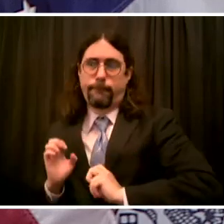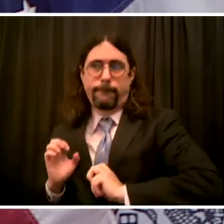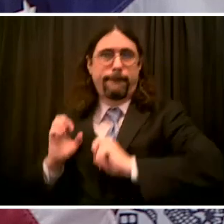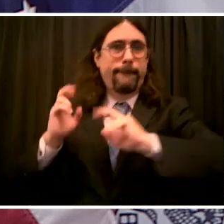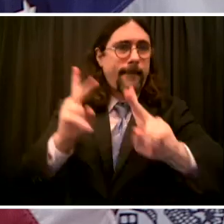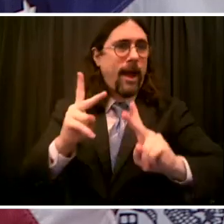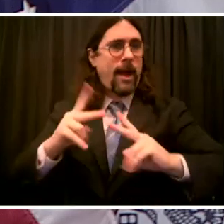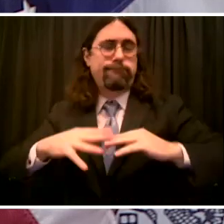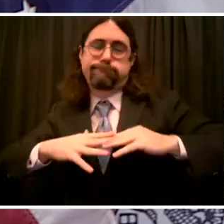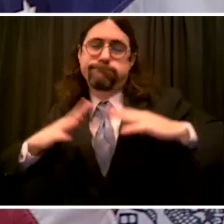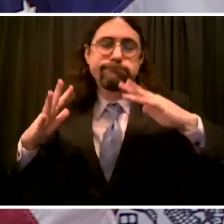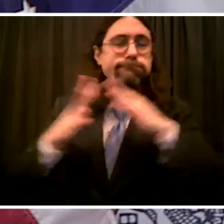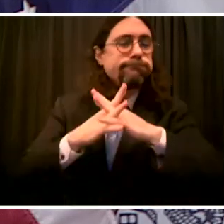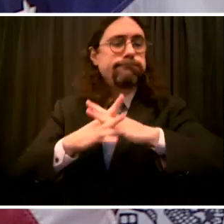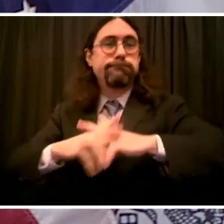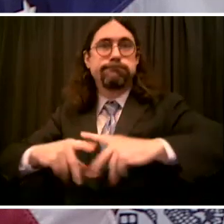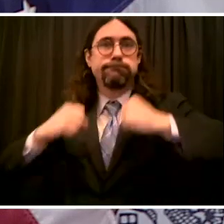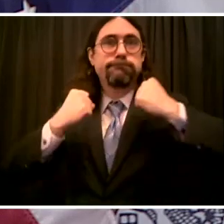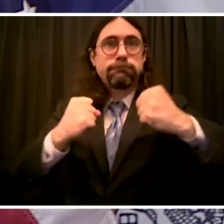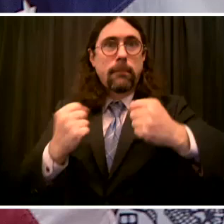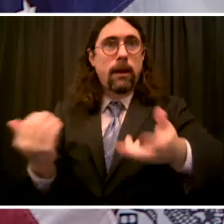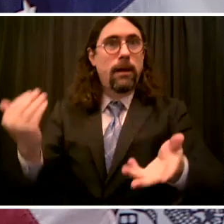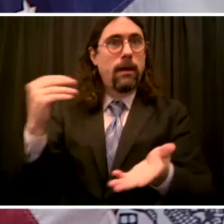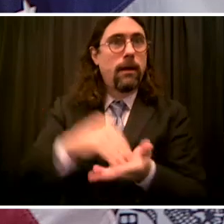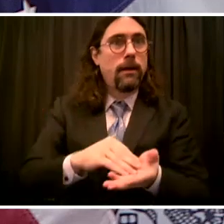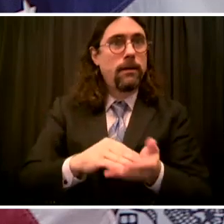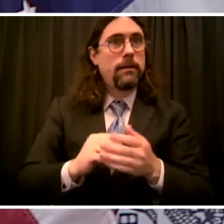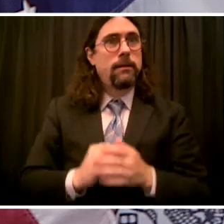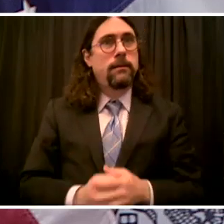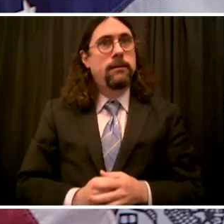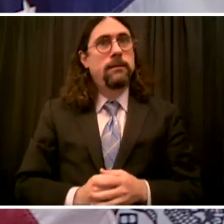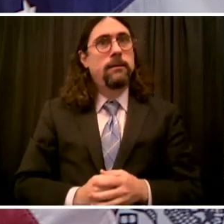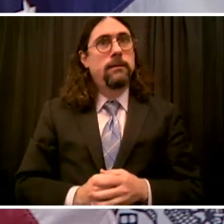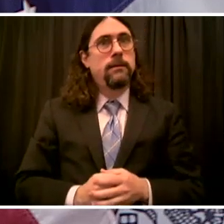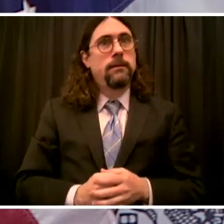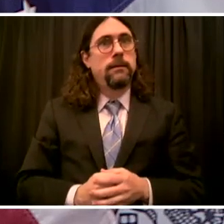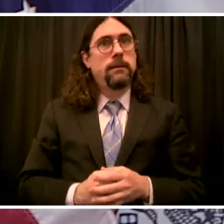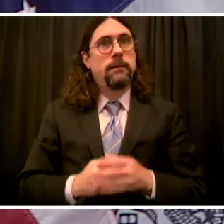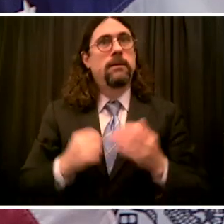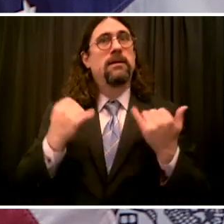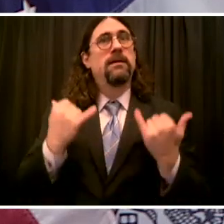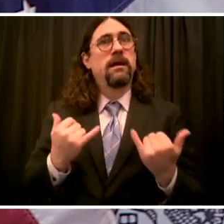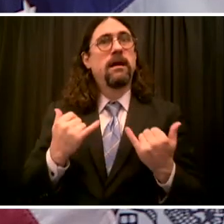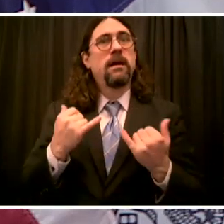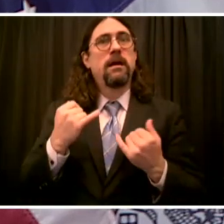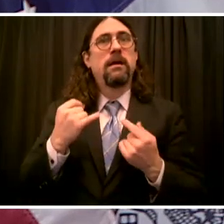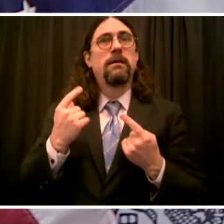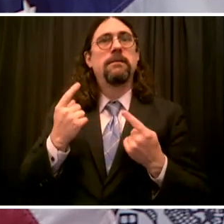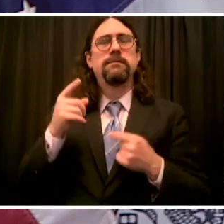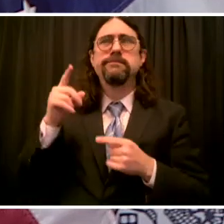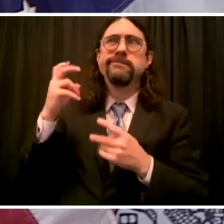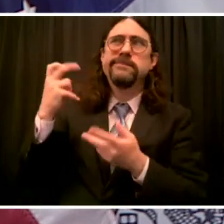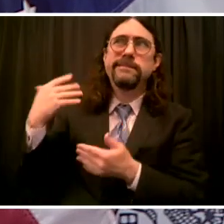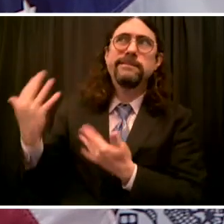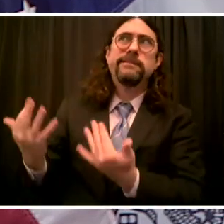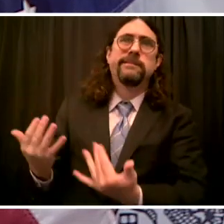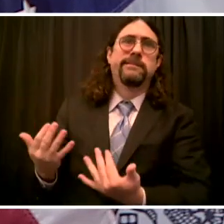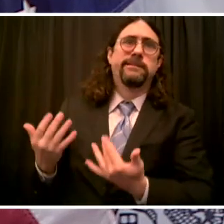FUTURE. AND, FINALLY, WE SEE THE BEGINNGNI OF SUCH A PLAN,